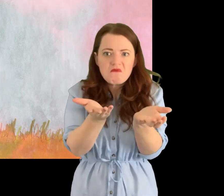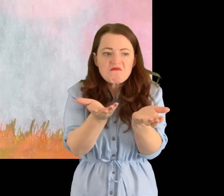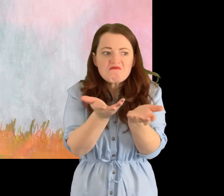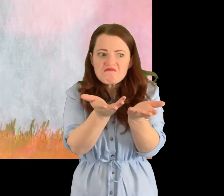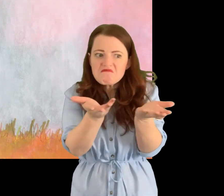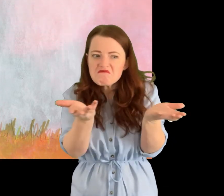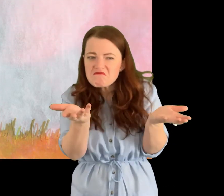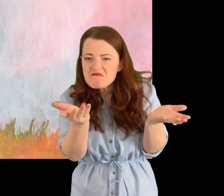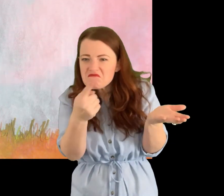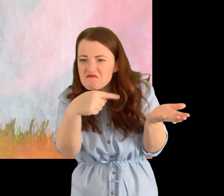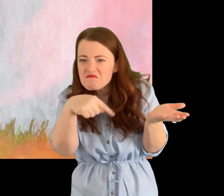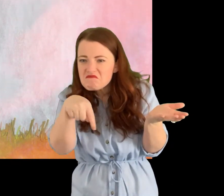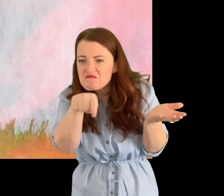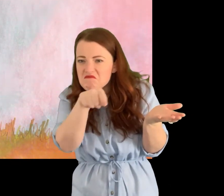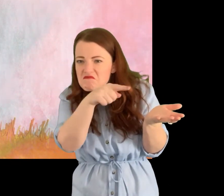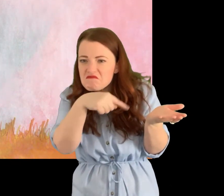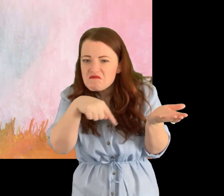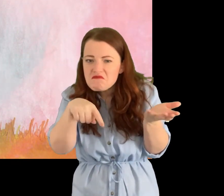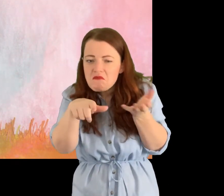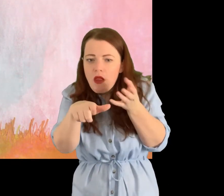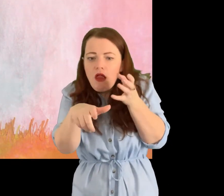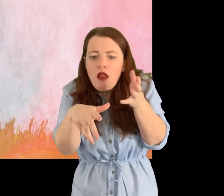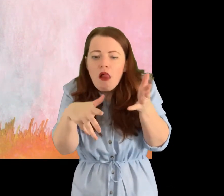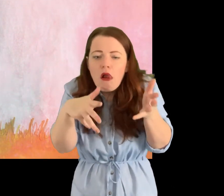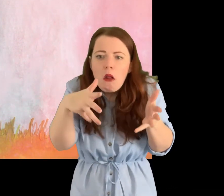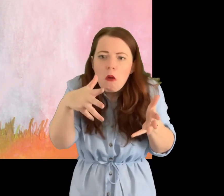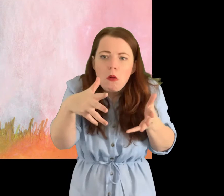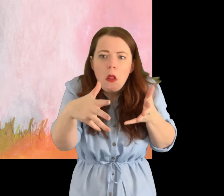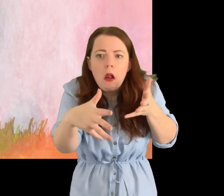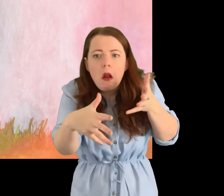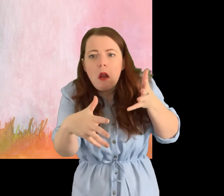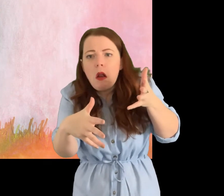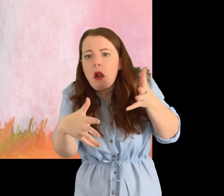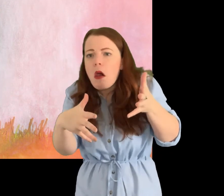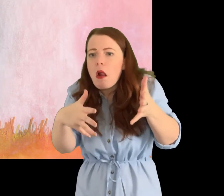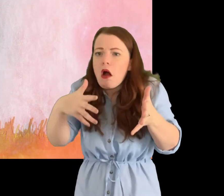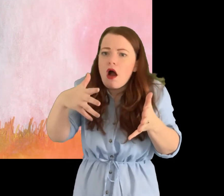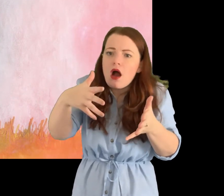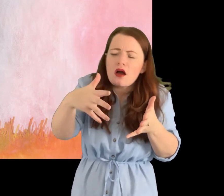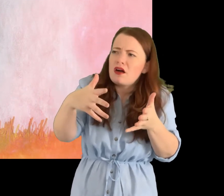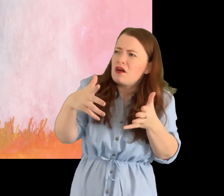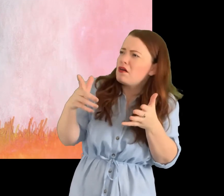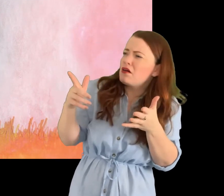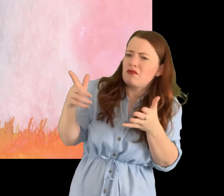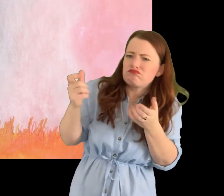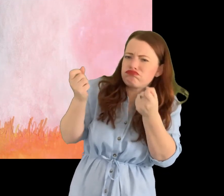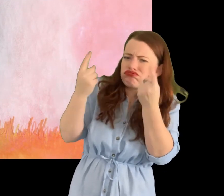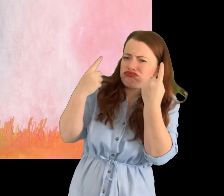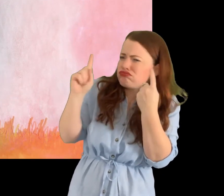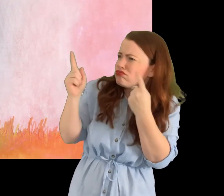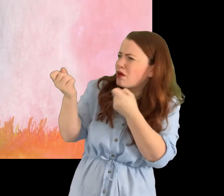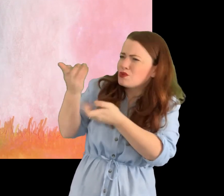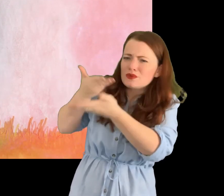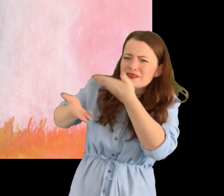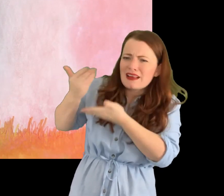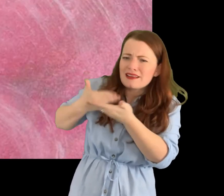*the hare speaks gibberish* But they could not understand it